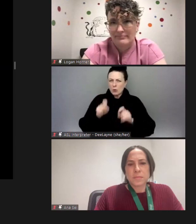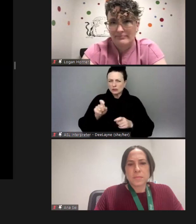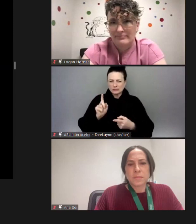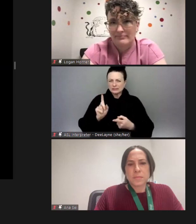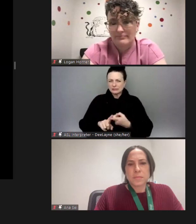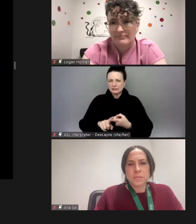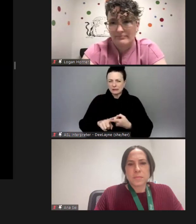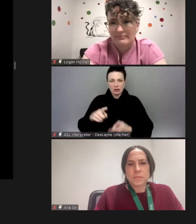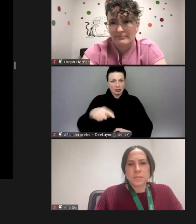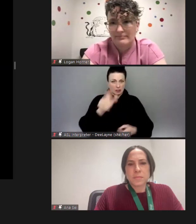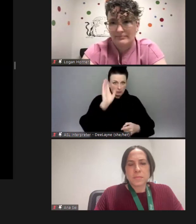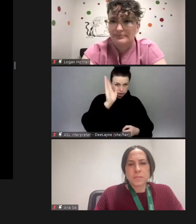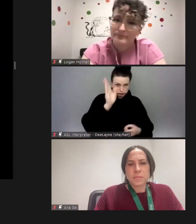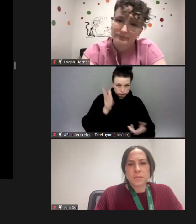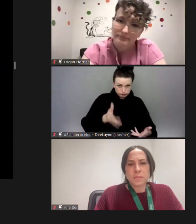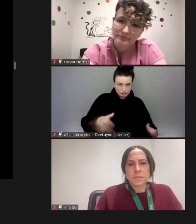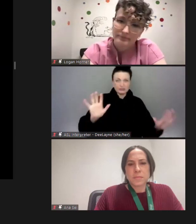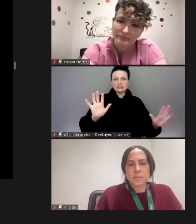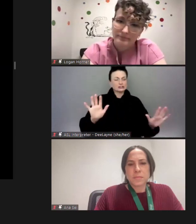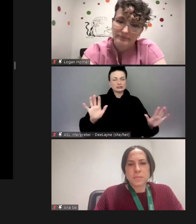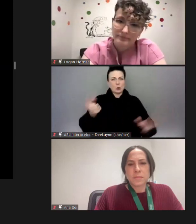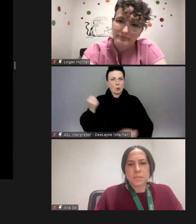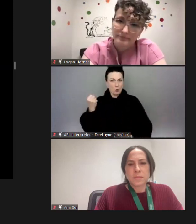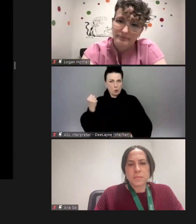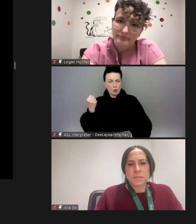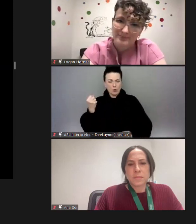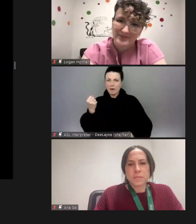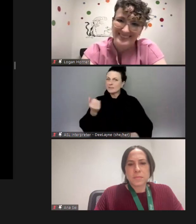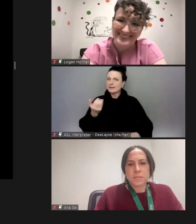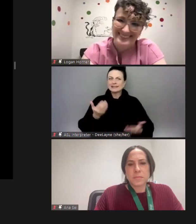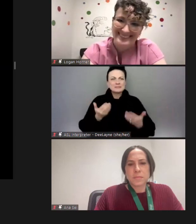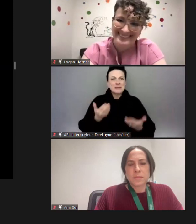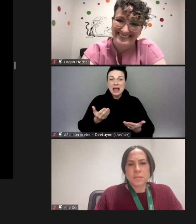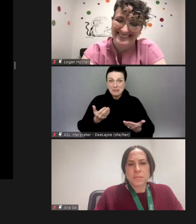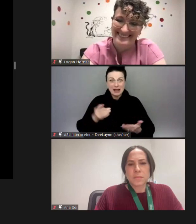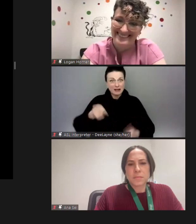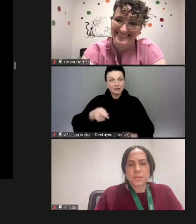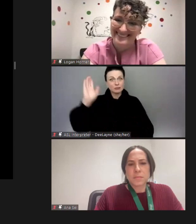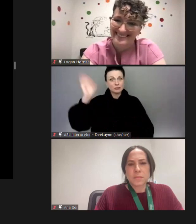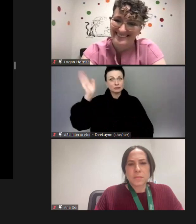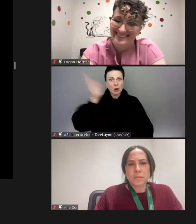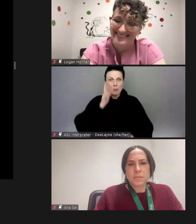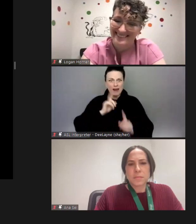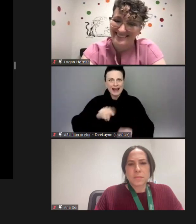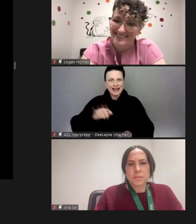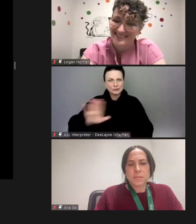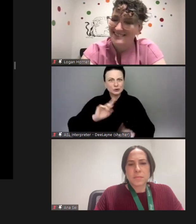wrapped up their remarks because they